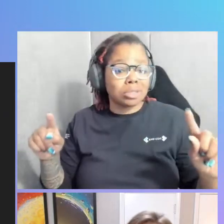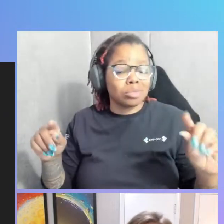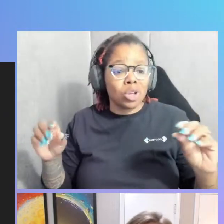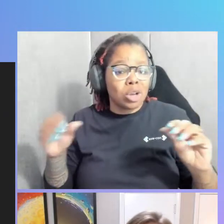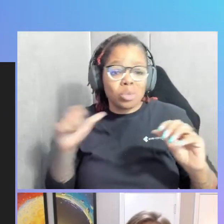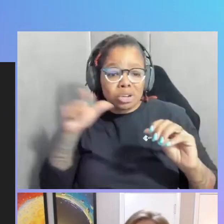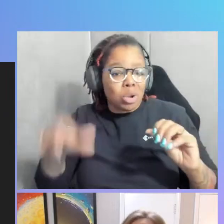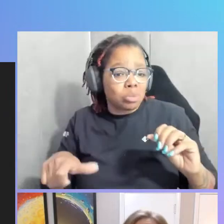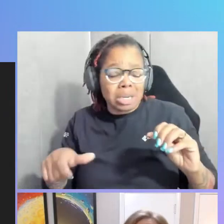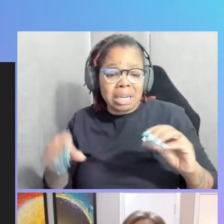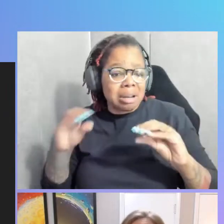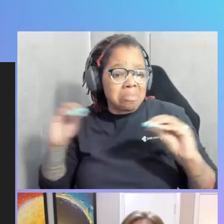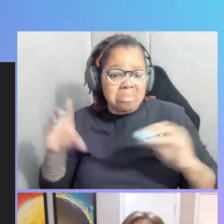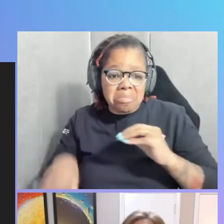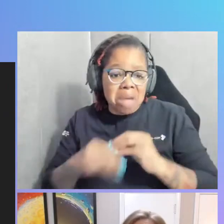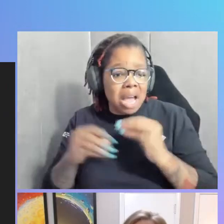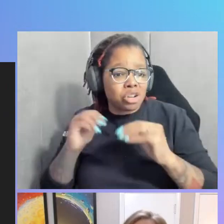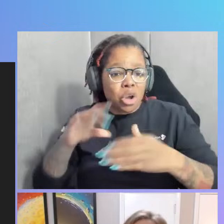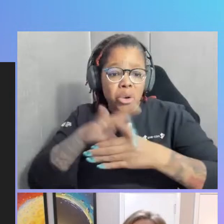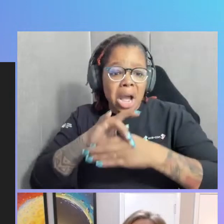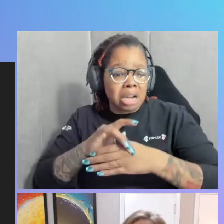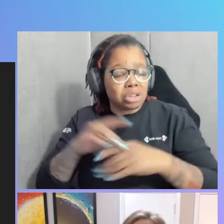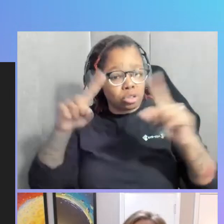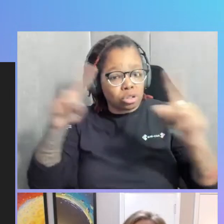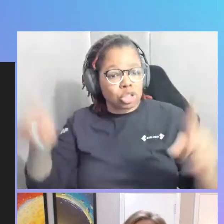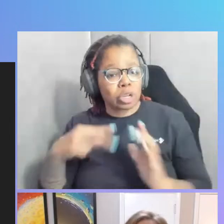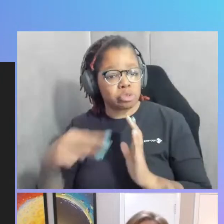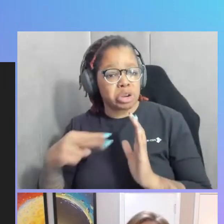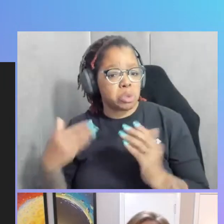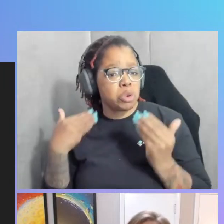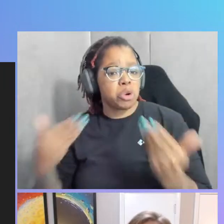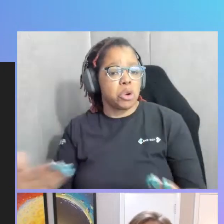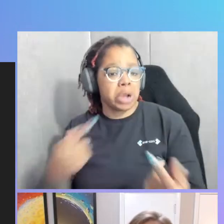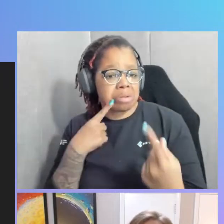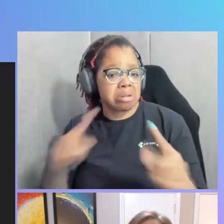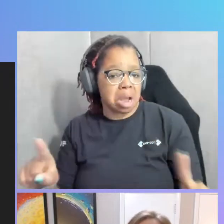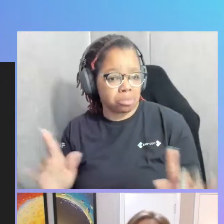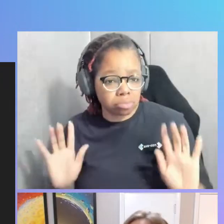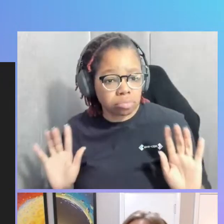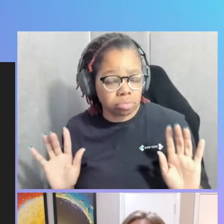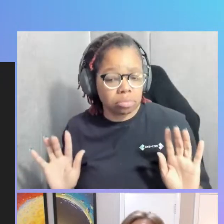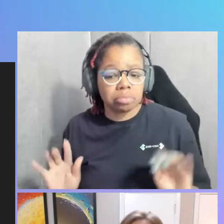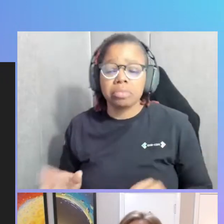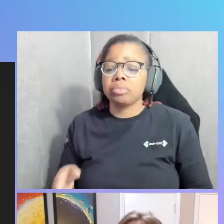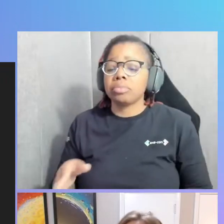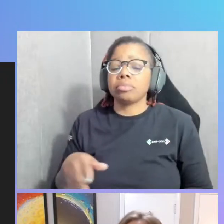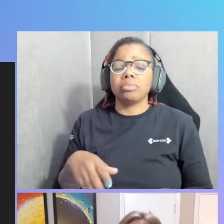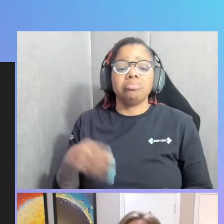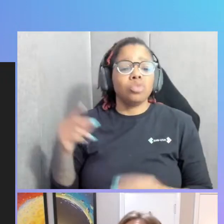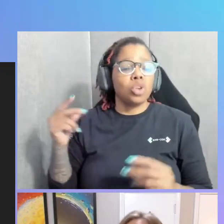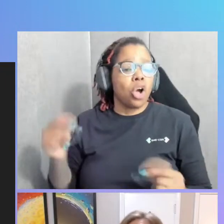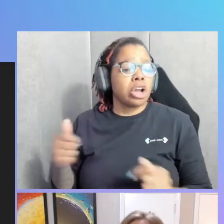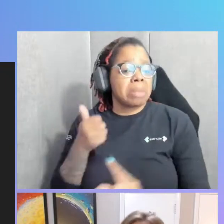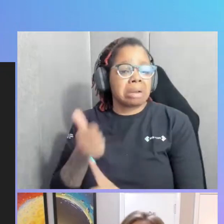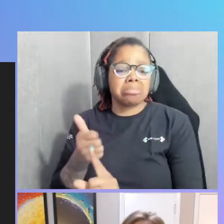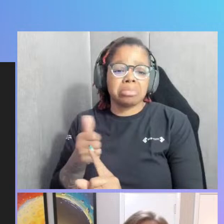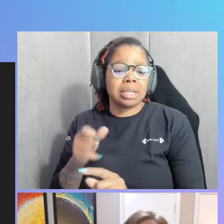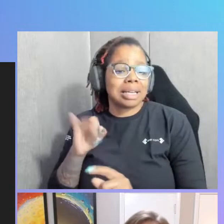fancy content to make a screen reader tell users what the element is. They will announce